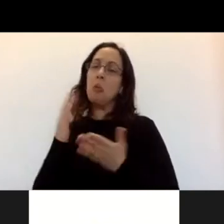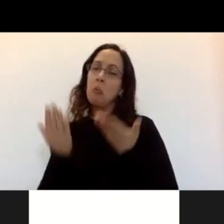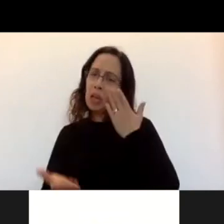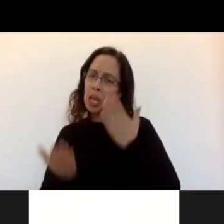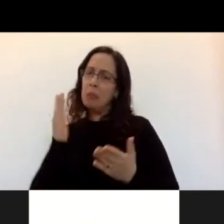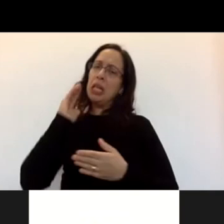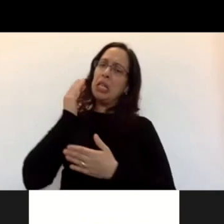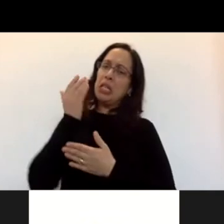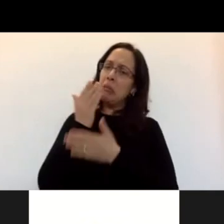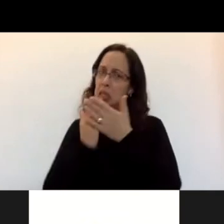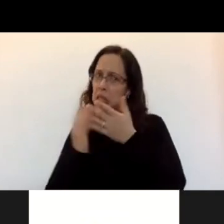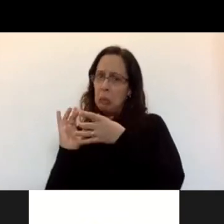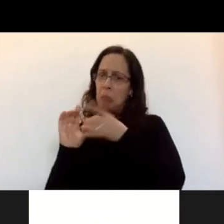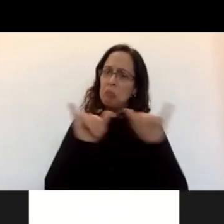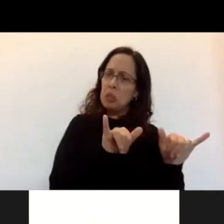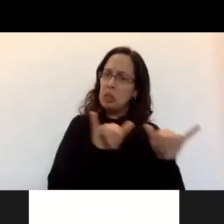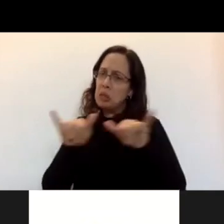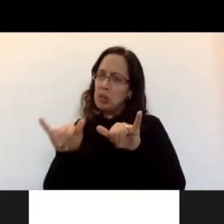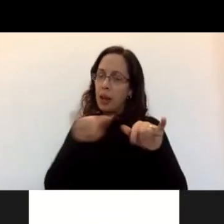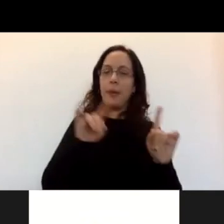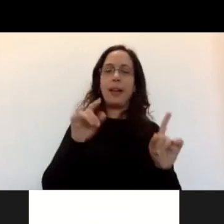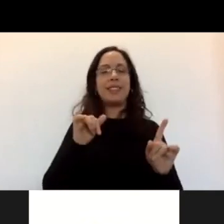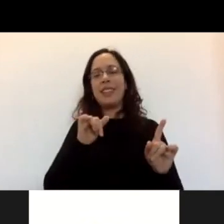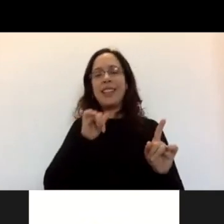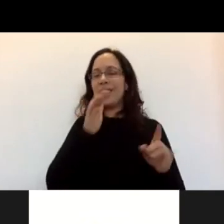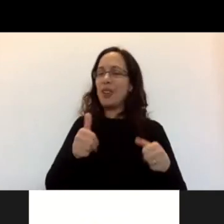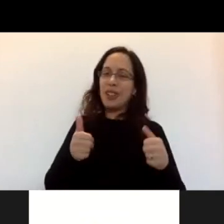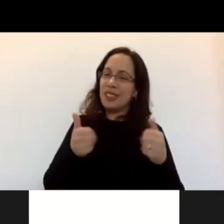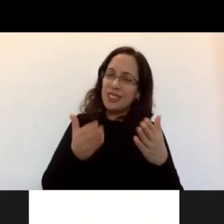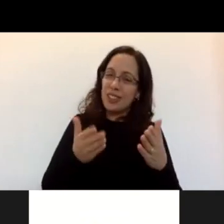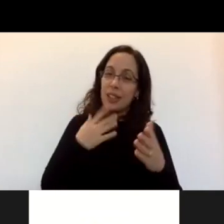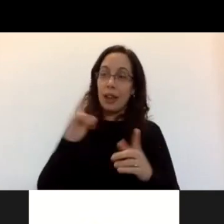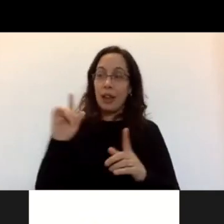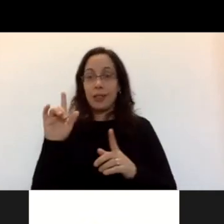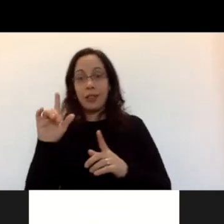but rather than suggesting that this is kind of a deliberate modeling I think I would say that